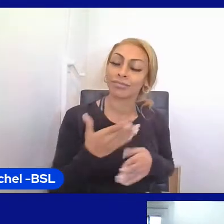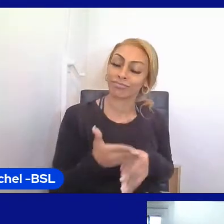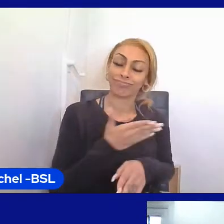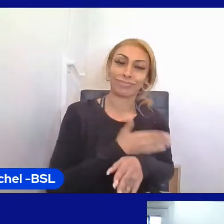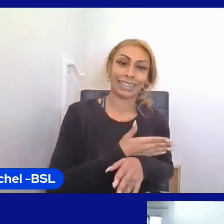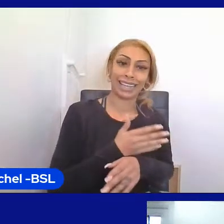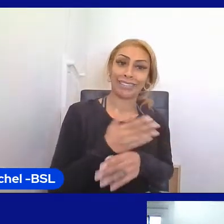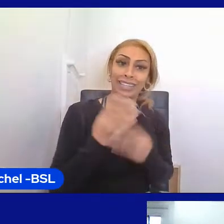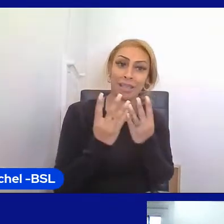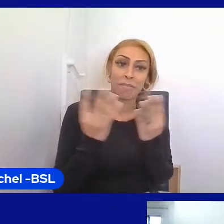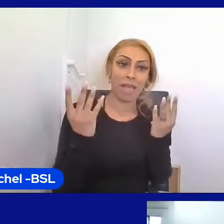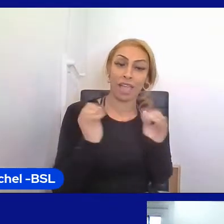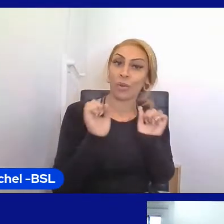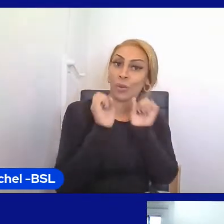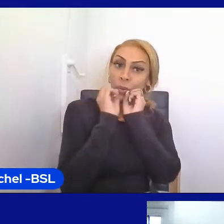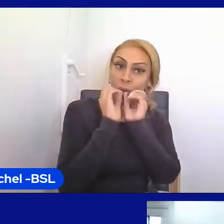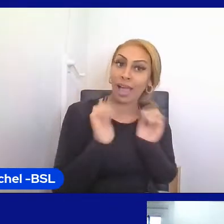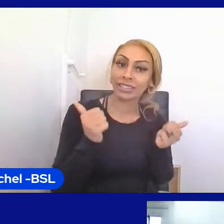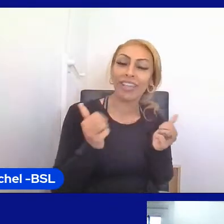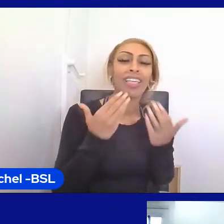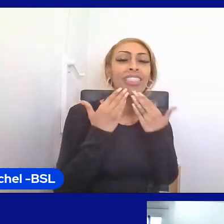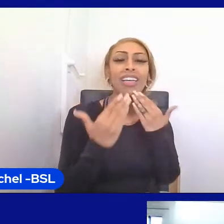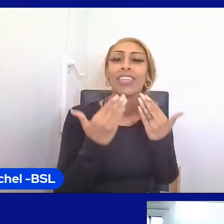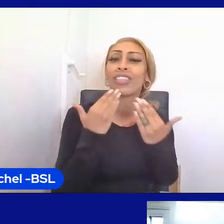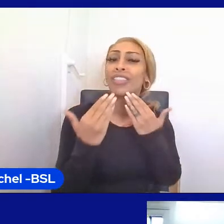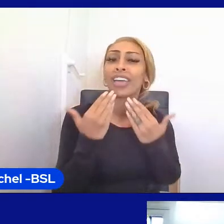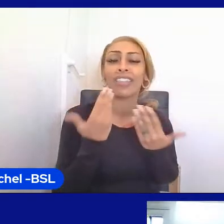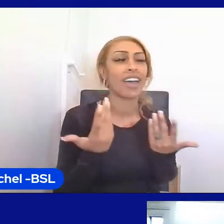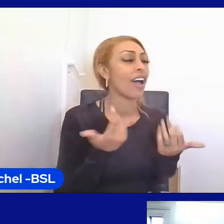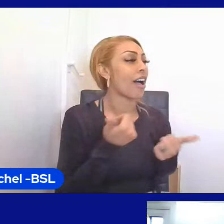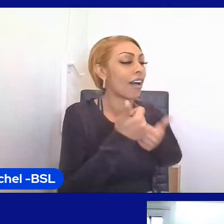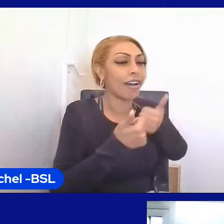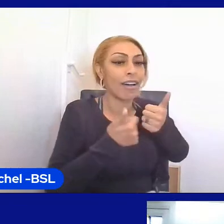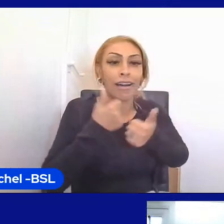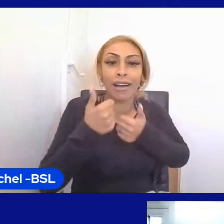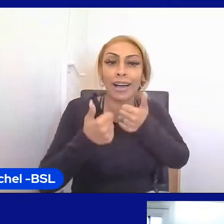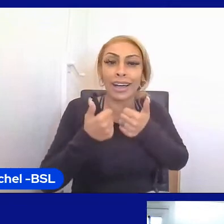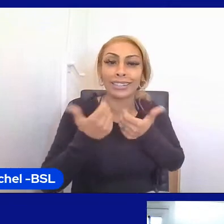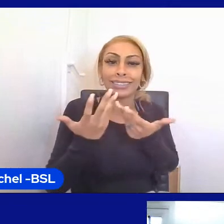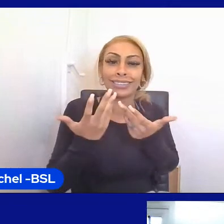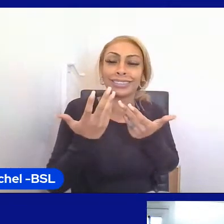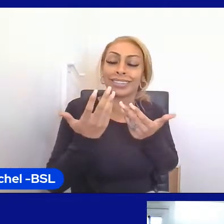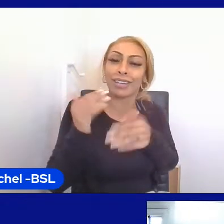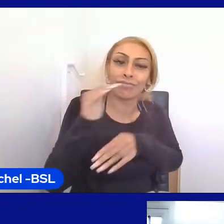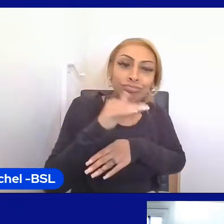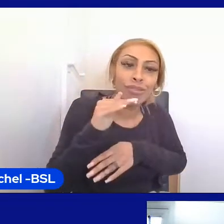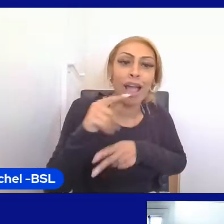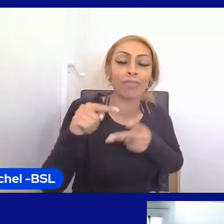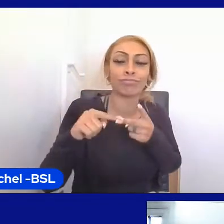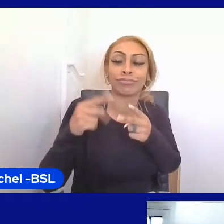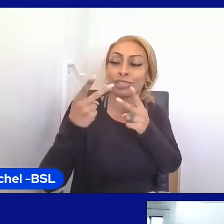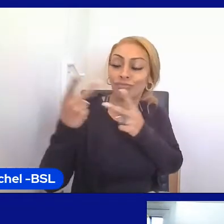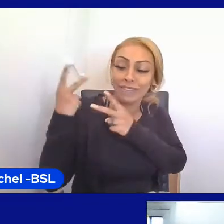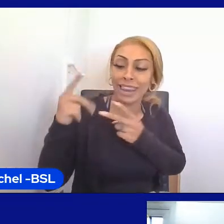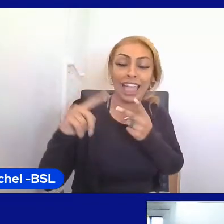glasses and she is wearing -- sitting at her desk with a light blue. Firstly, my heart that previous panel was